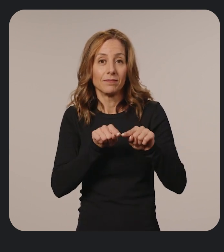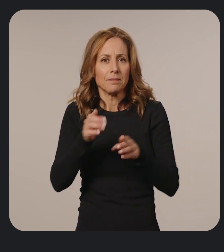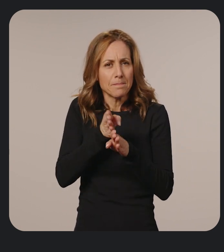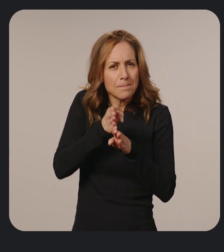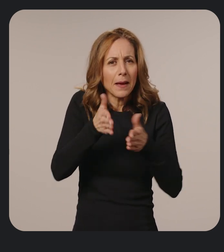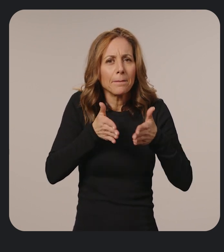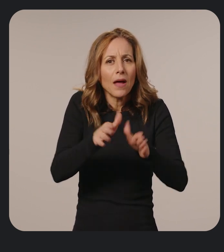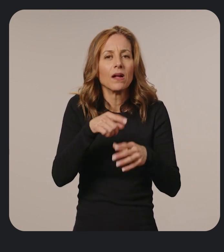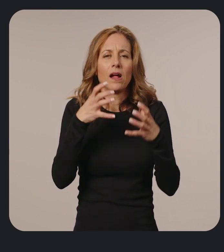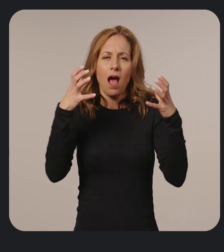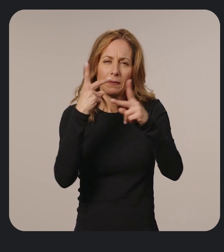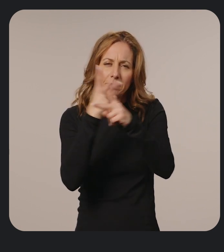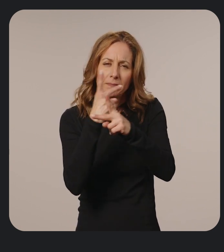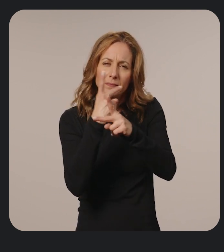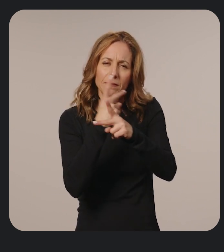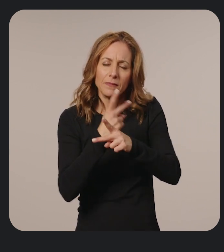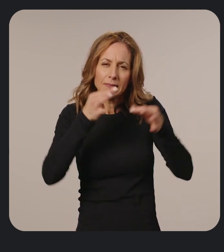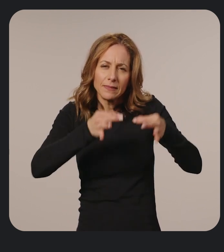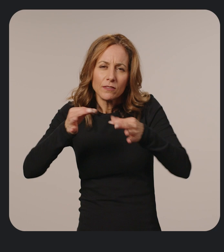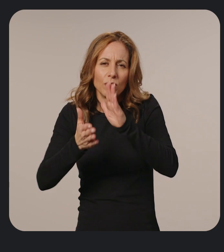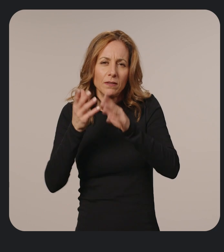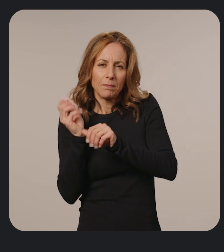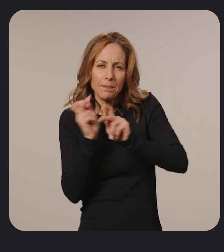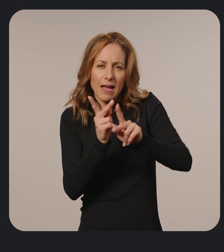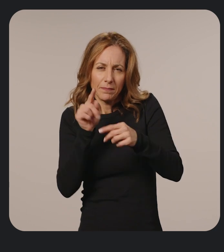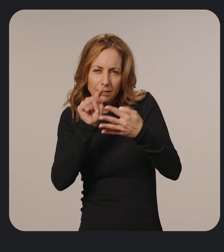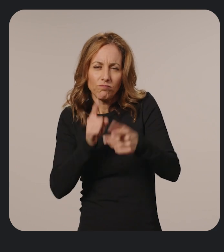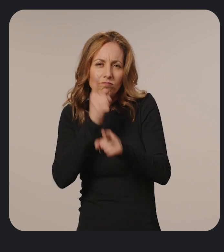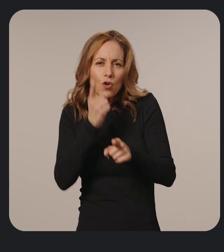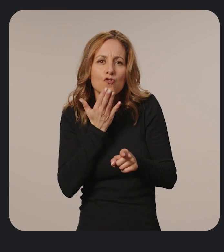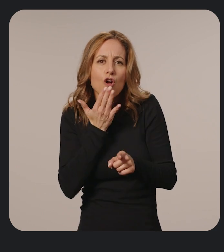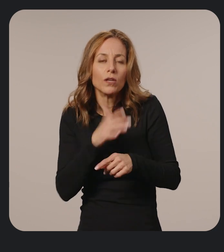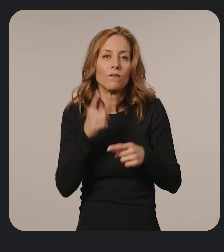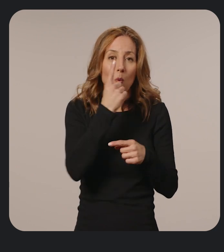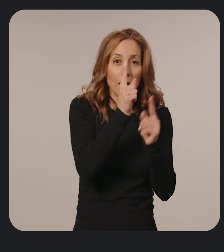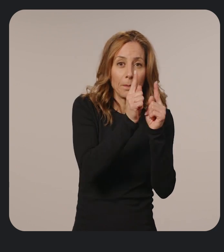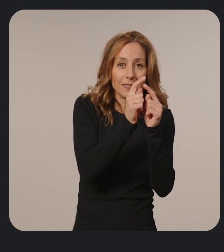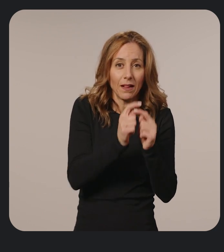is its main method, which does a lot of math to determine and return the correct color for one pixel